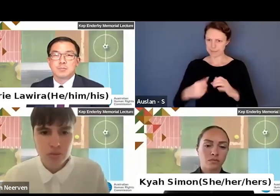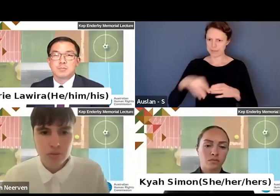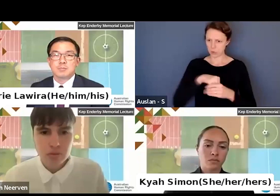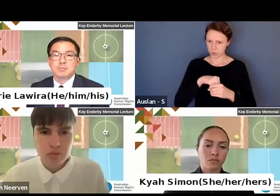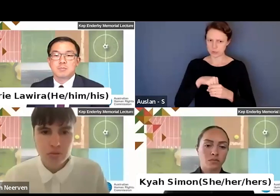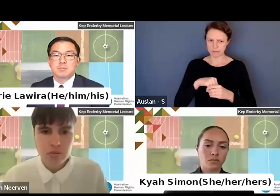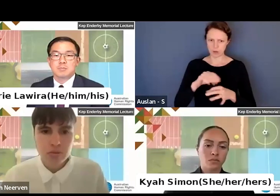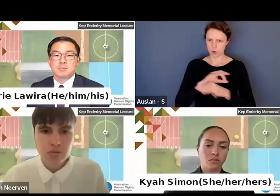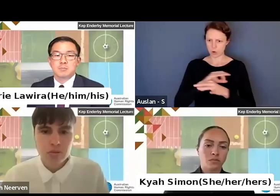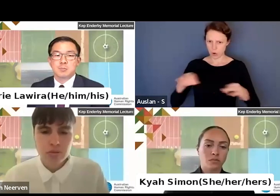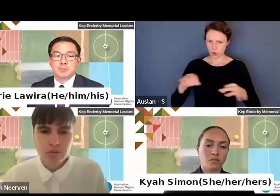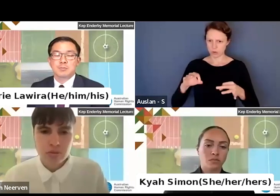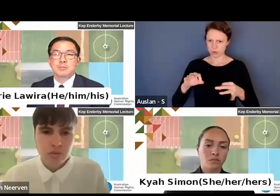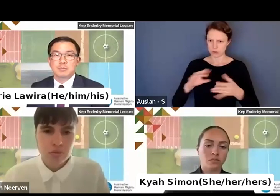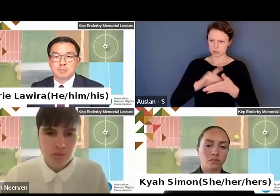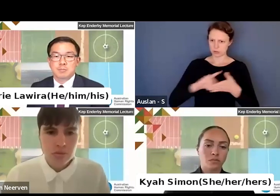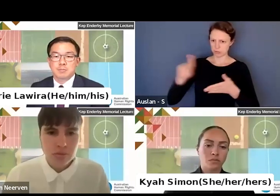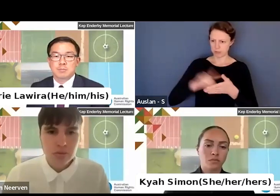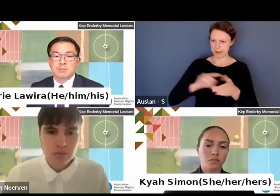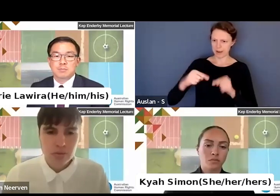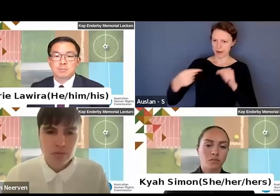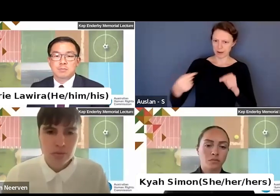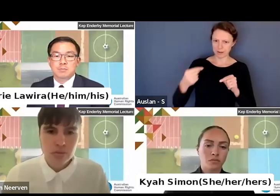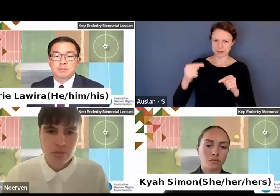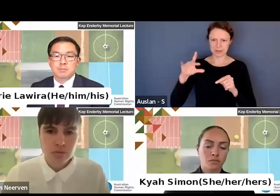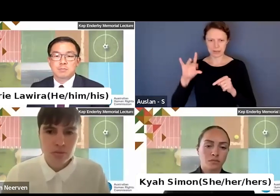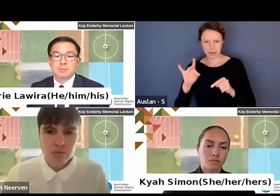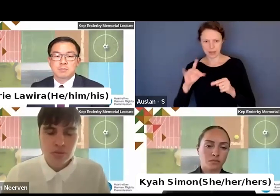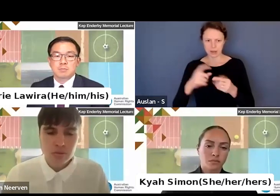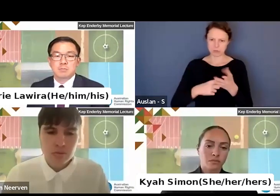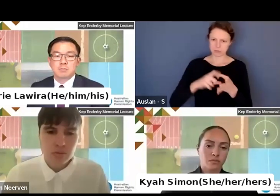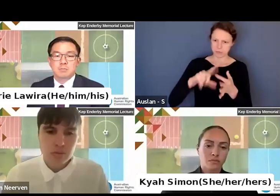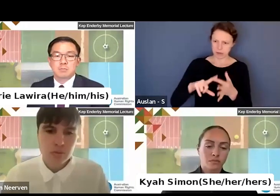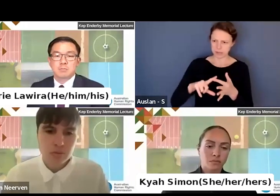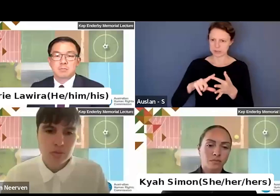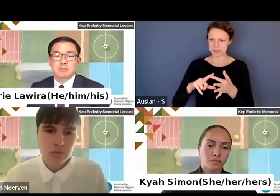non homophobic, non sexist non-racist space and they can do that.